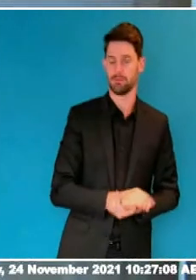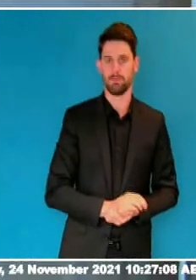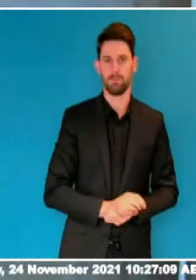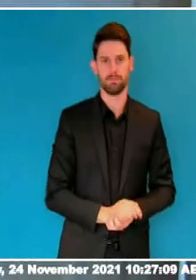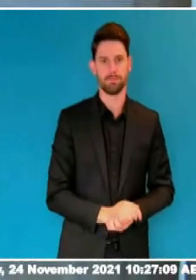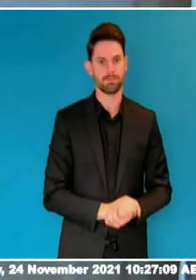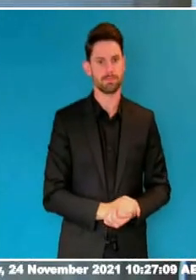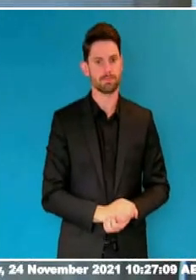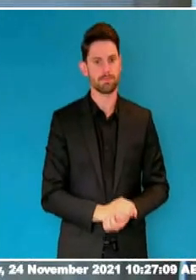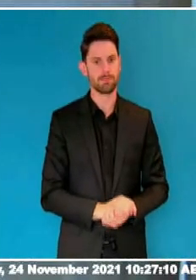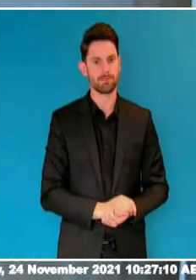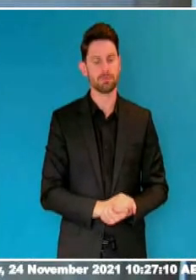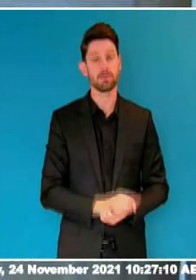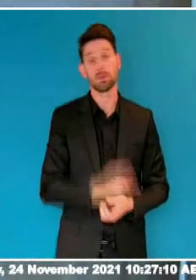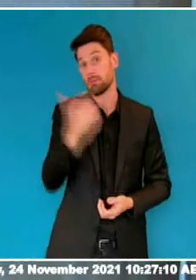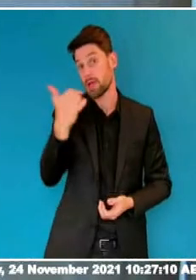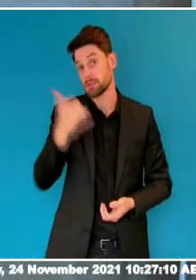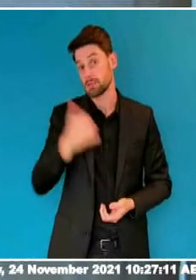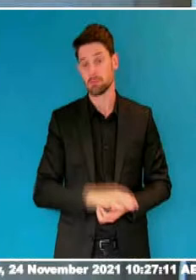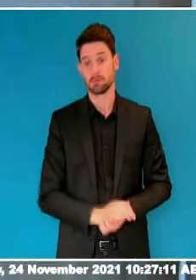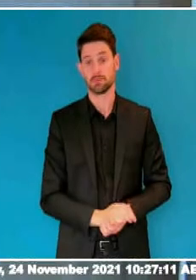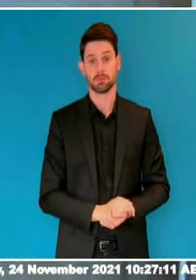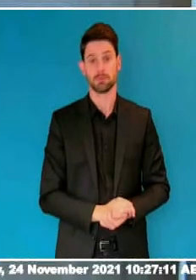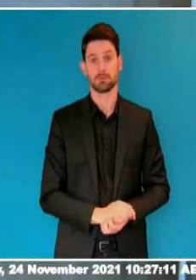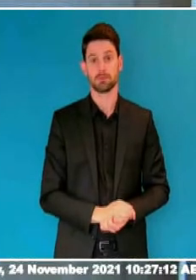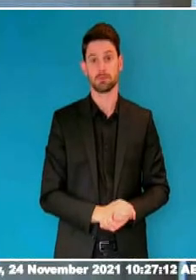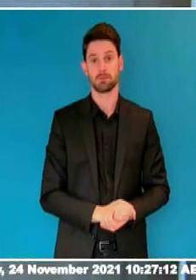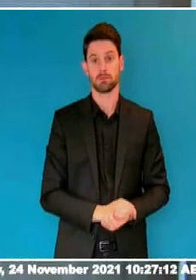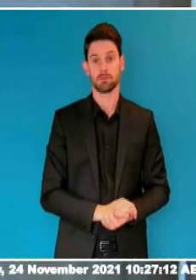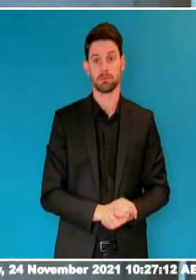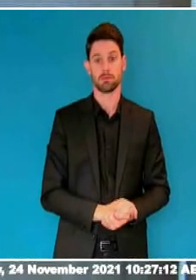Yes. MS DOWSETT: Thank you.